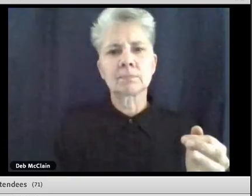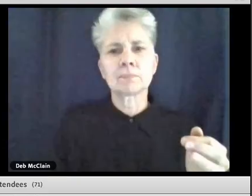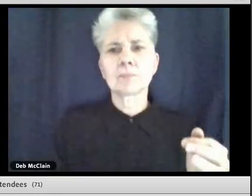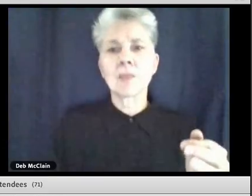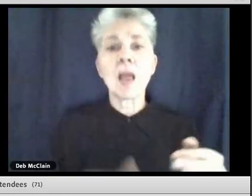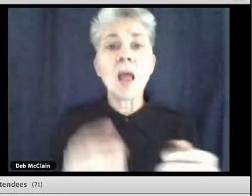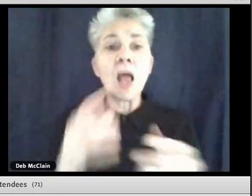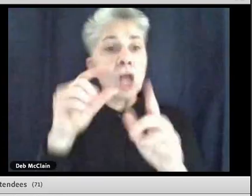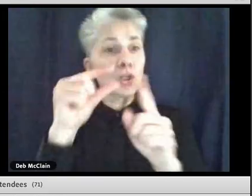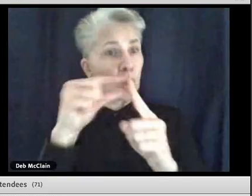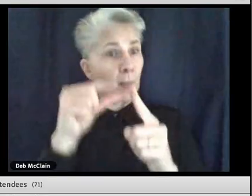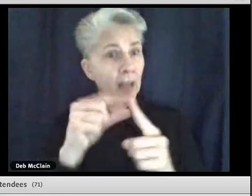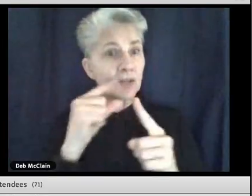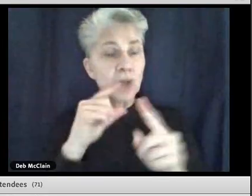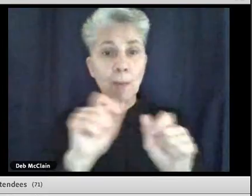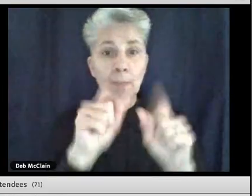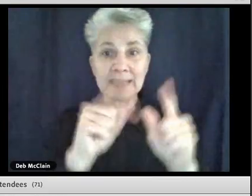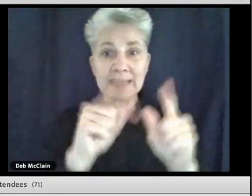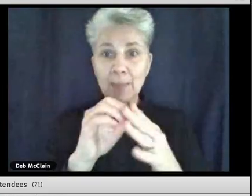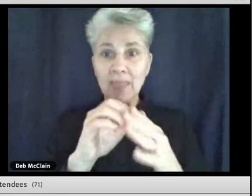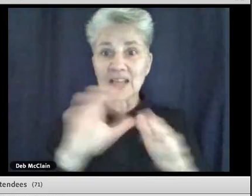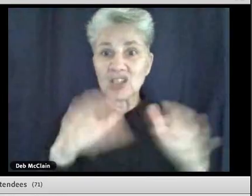There's a term that I just discovered.